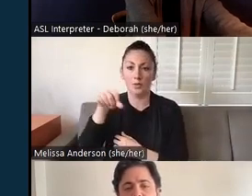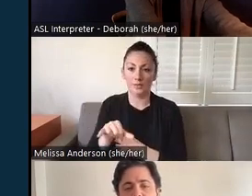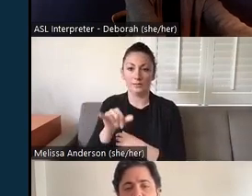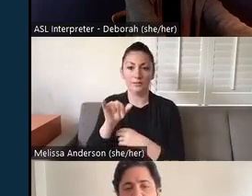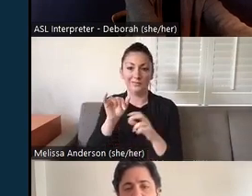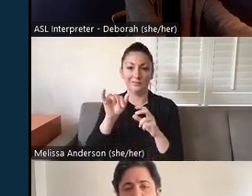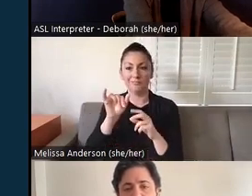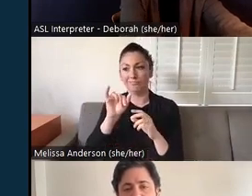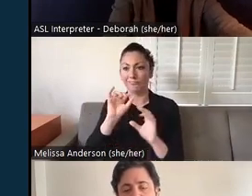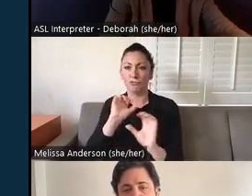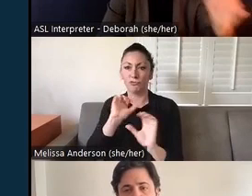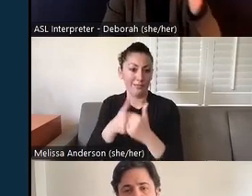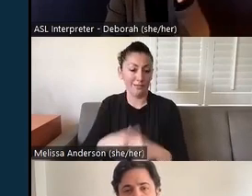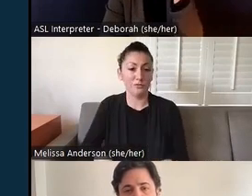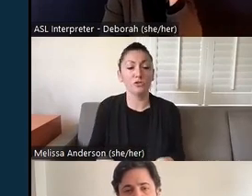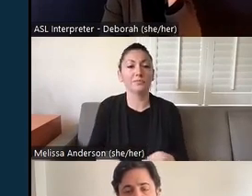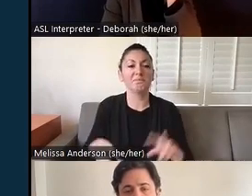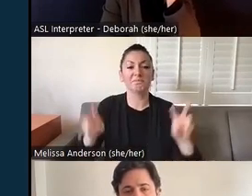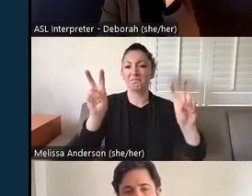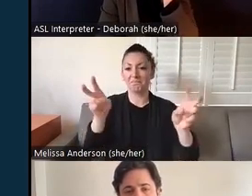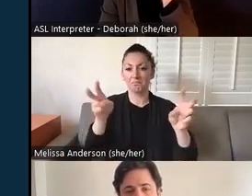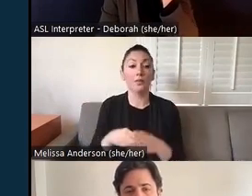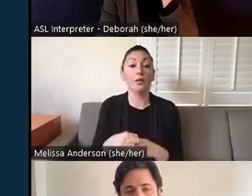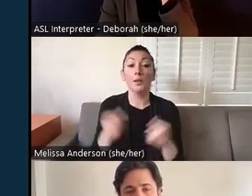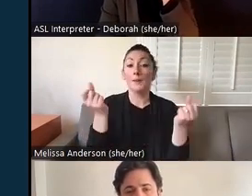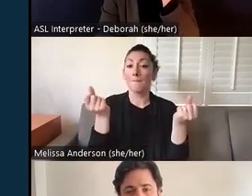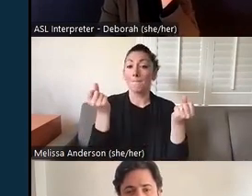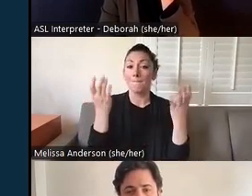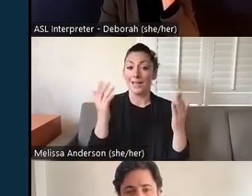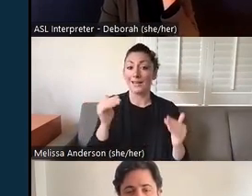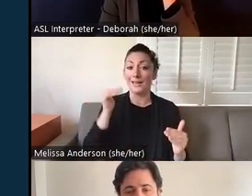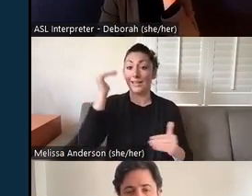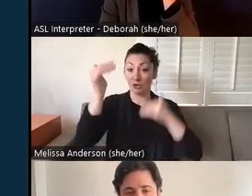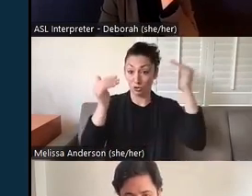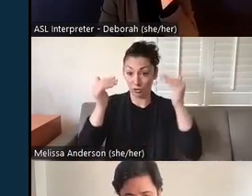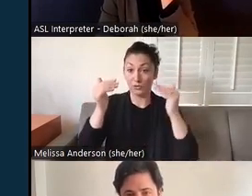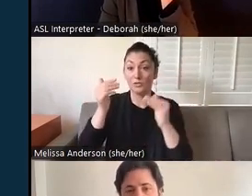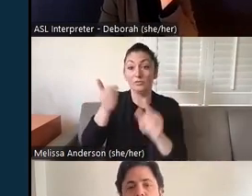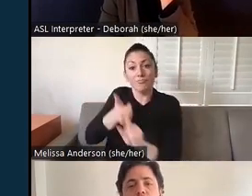And part of the reason for this, that's part of the reason for this challenge. Sorry,